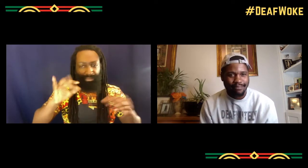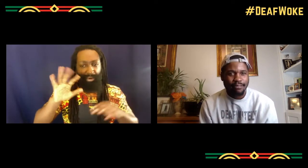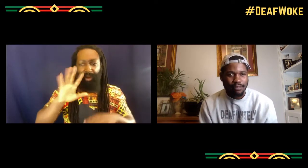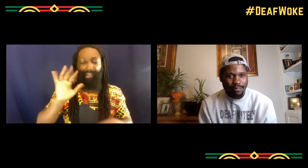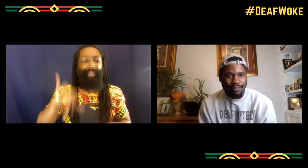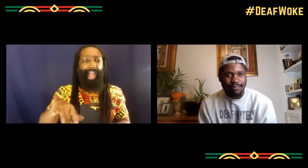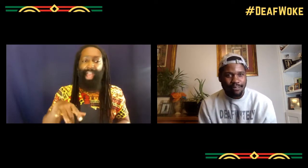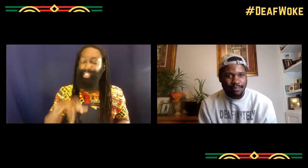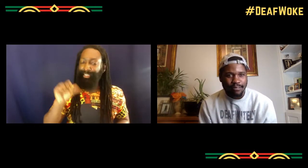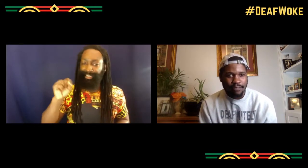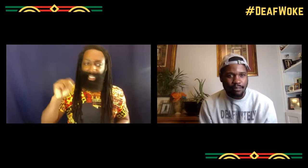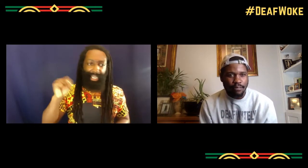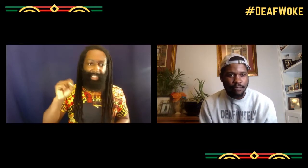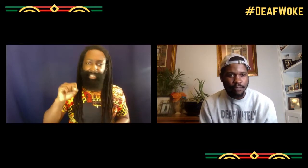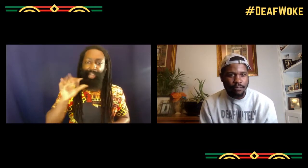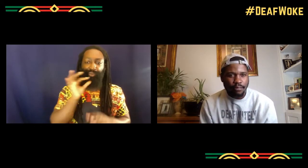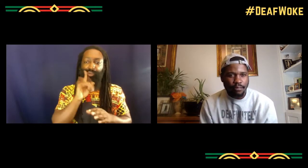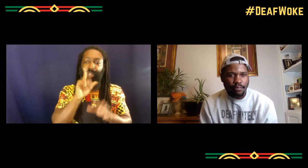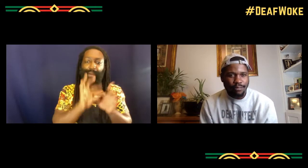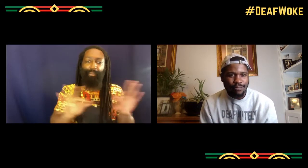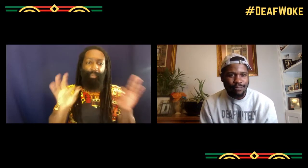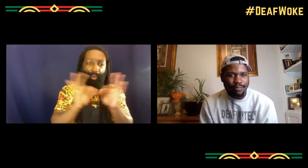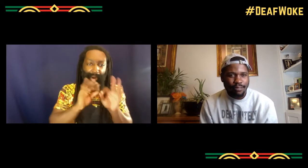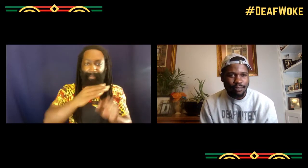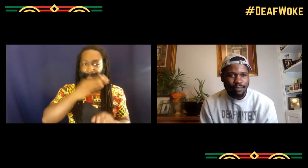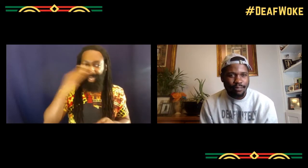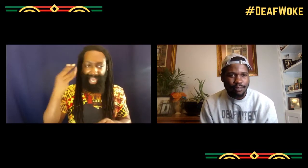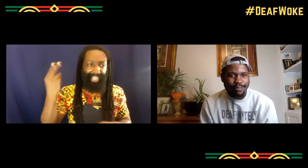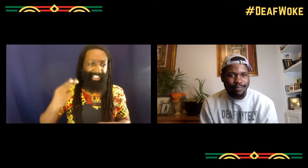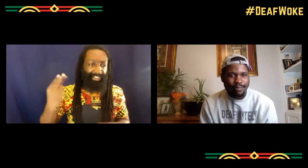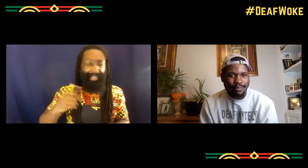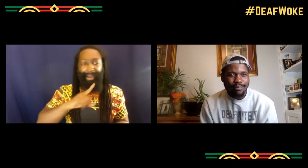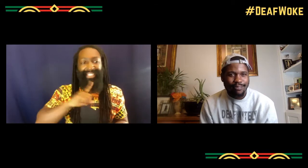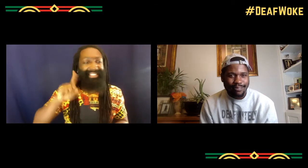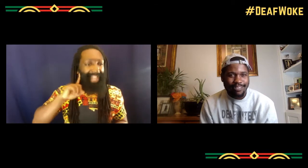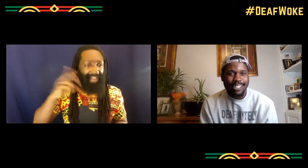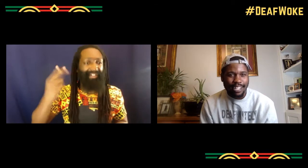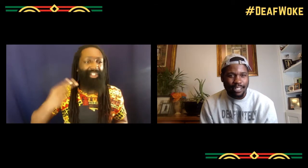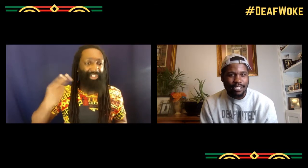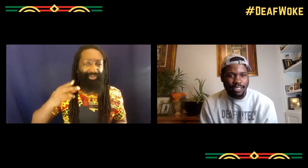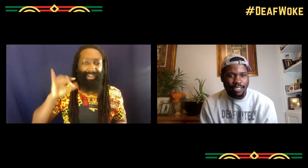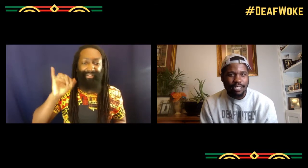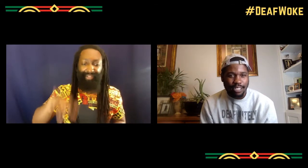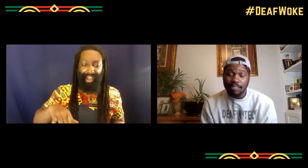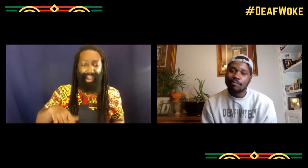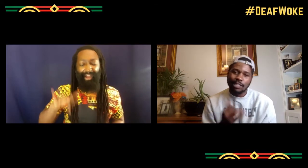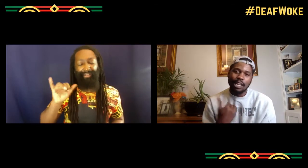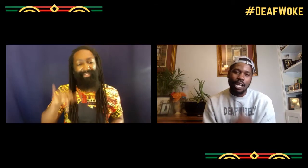Oh, beautiful sign. Yes, it's really important piece of black, deaf history.